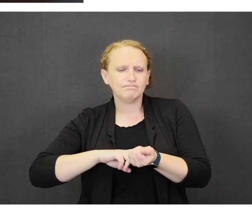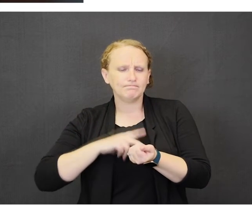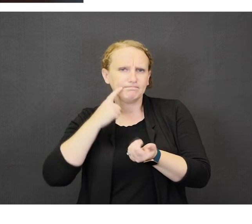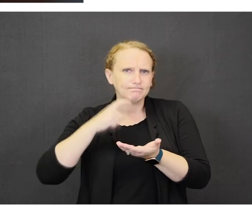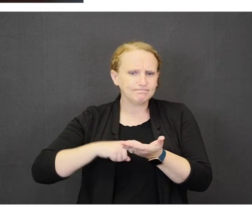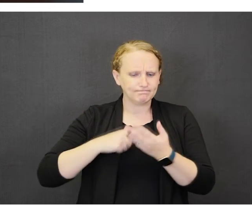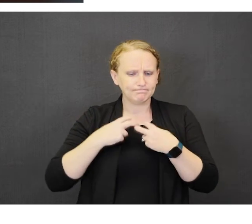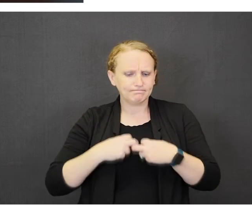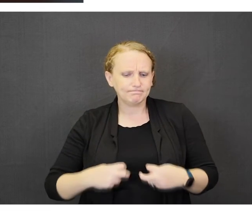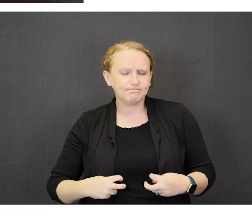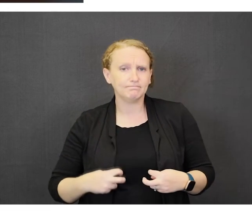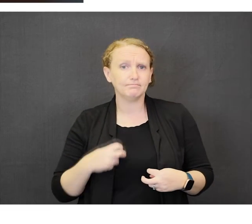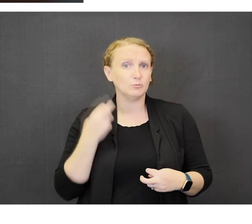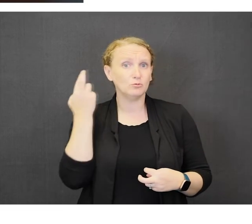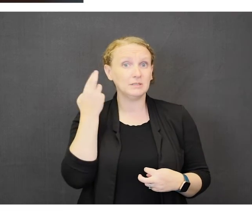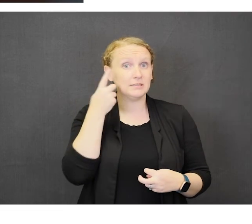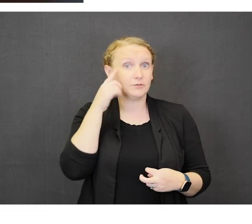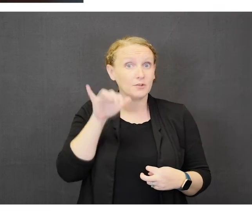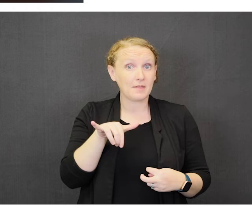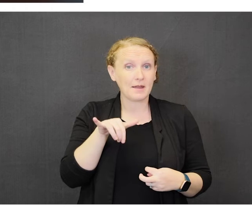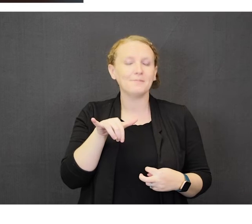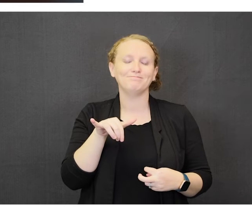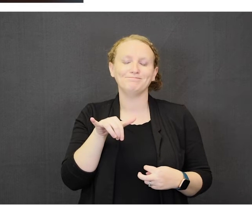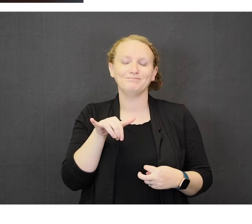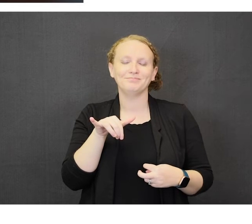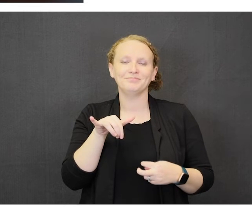is because this is the first step in being able